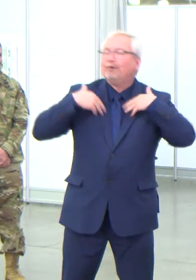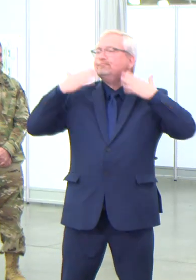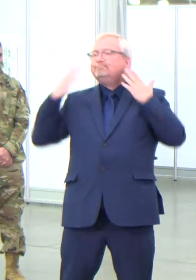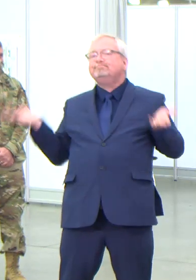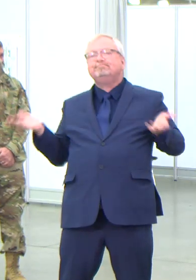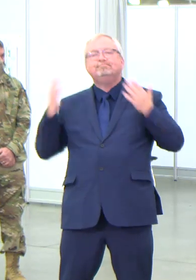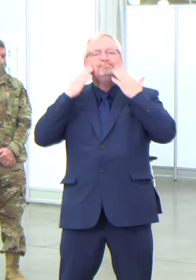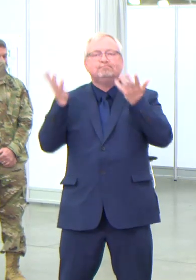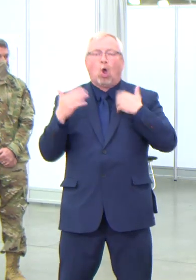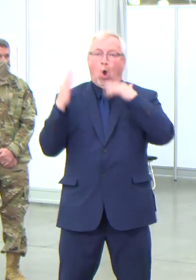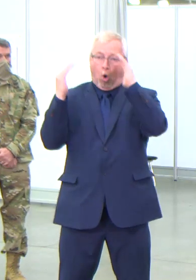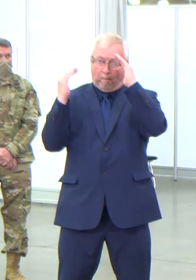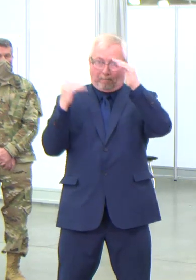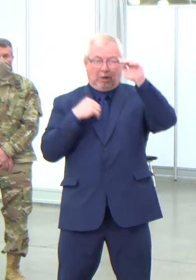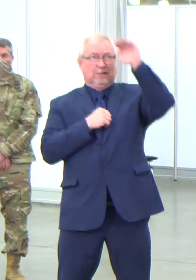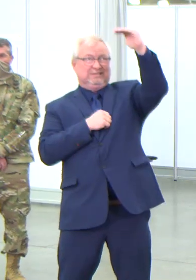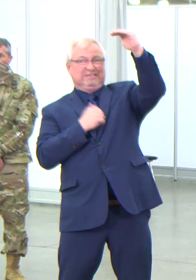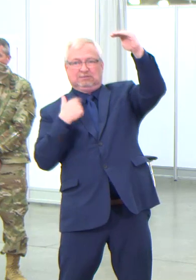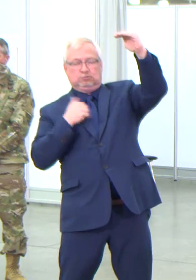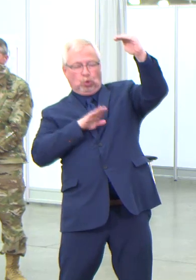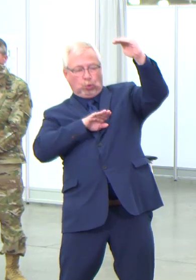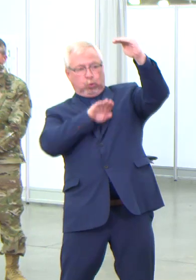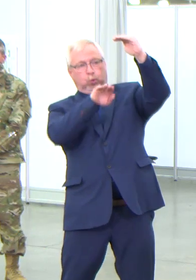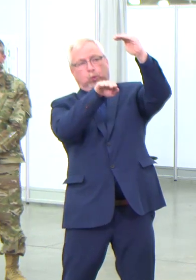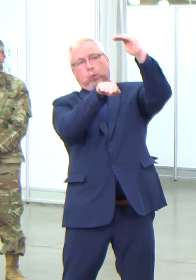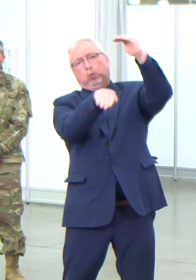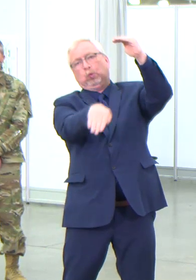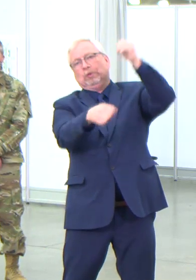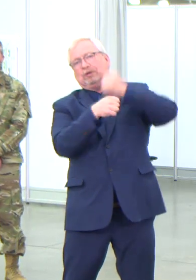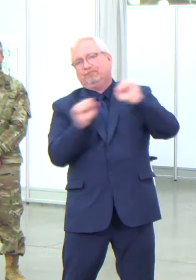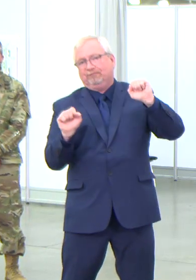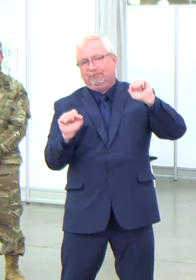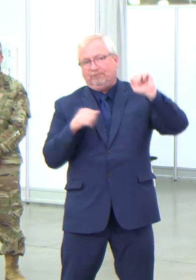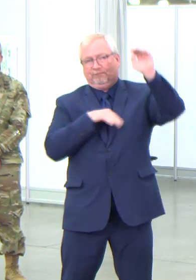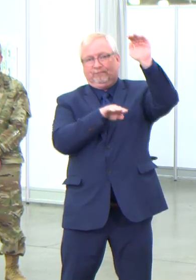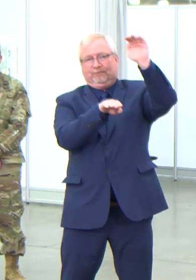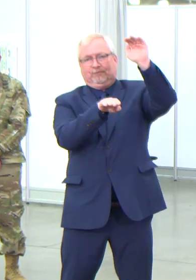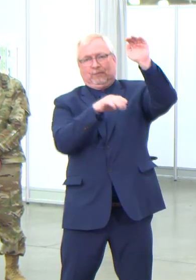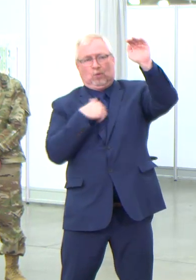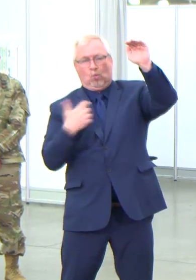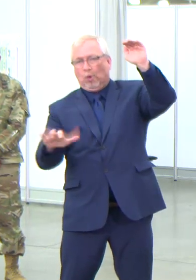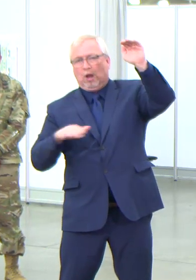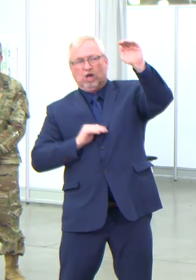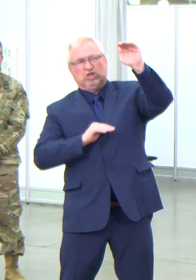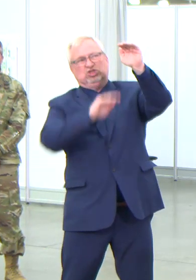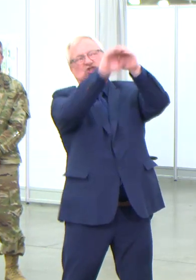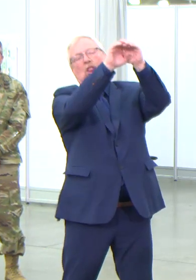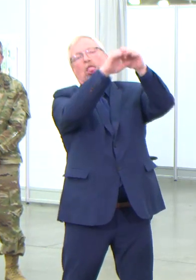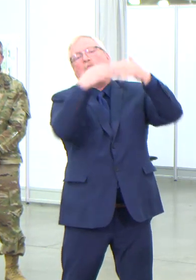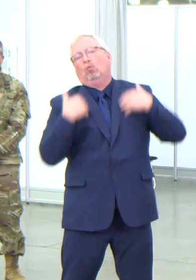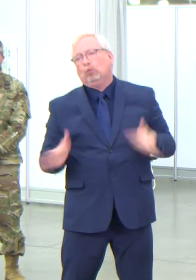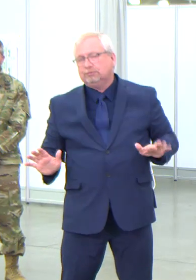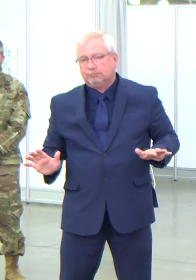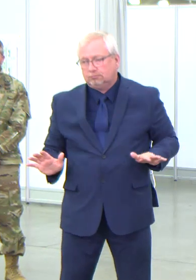hope is that we're not going to get near the worst case scenario, that it's going to be hopefully a lot closer to a best